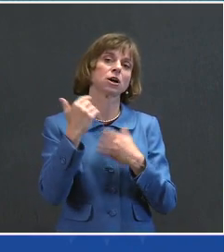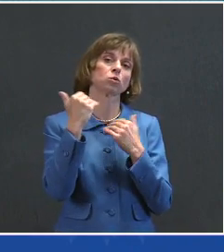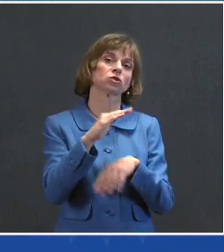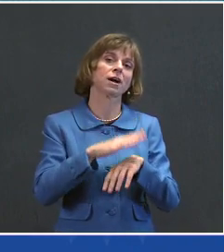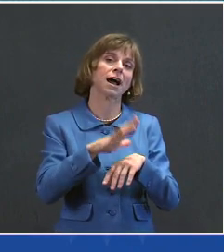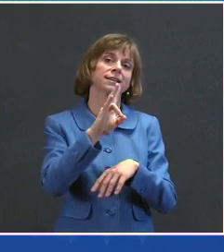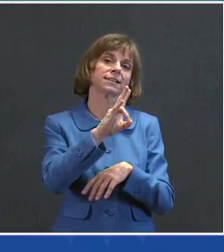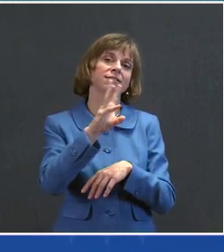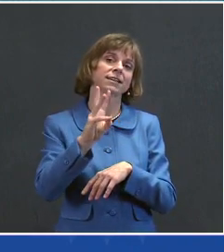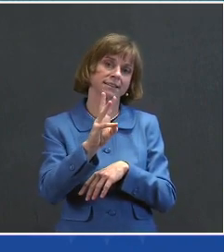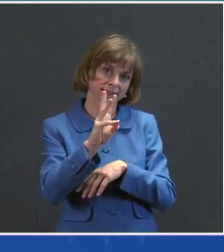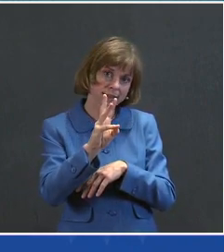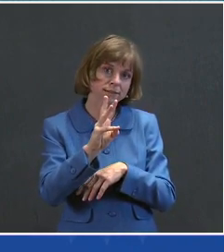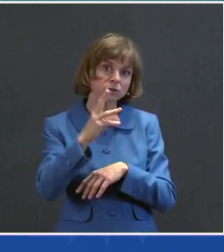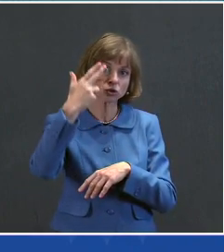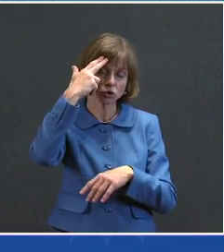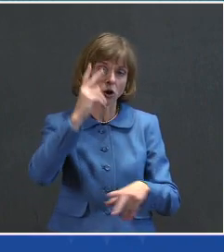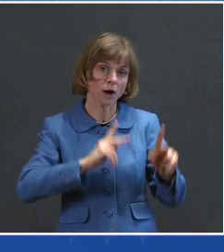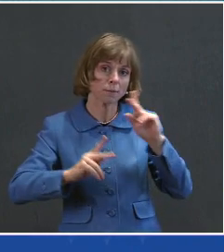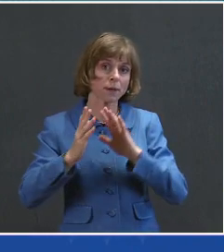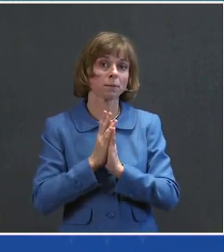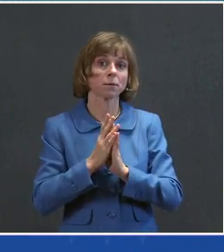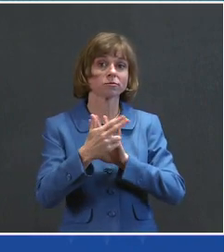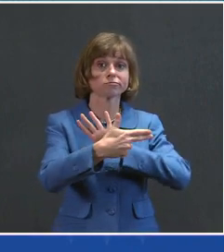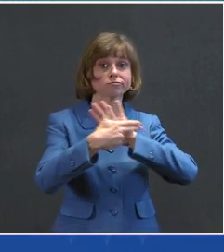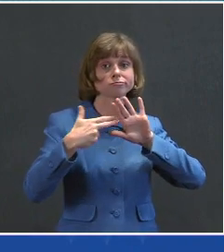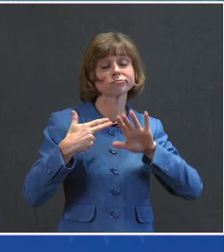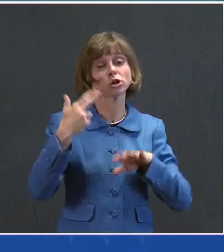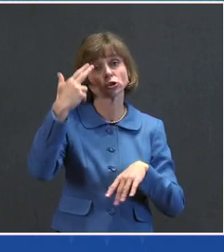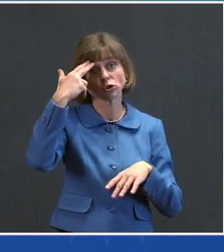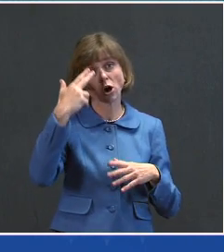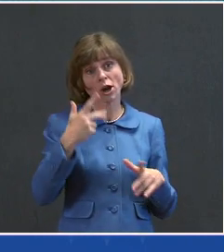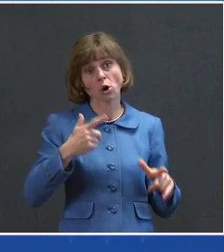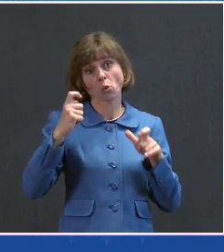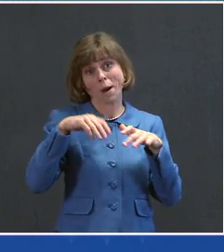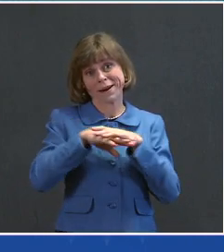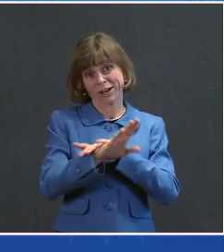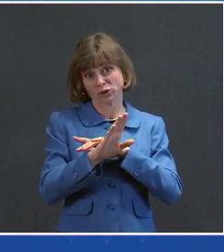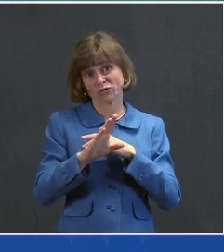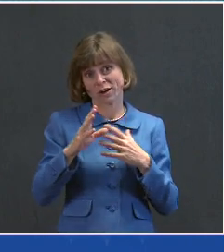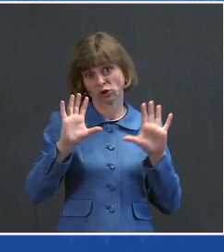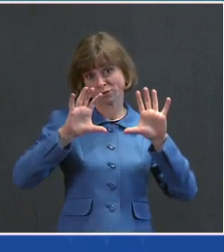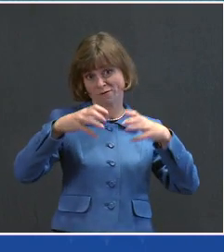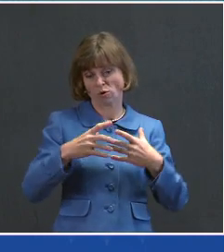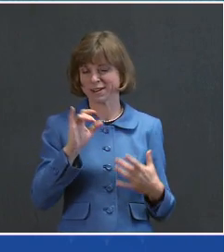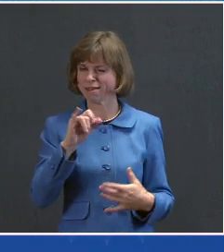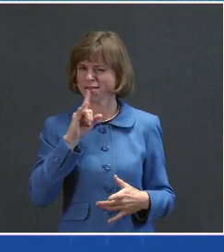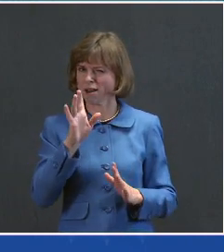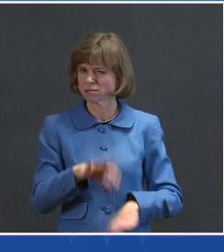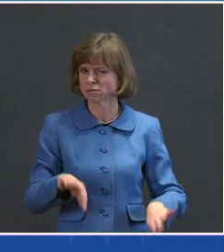It included designating the Saudi Rapid Intervention Force, which is a crucial step because it structurally addresses